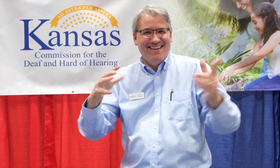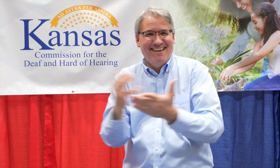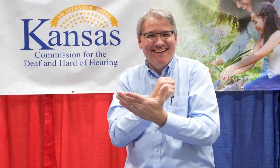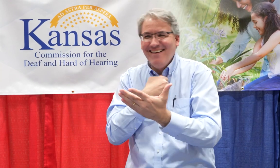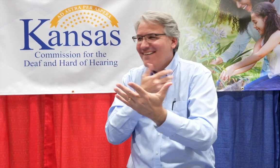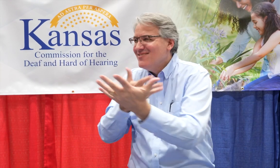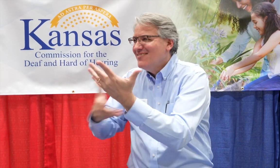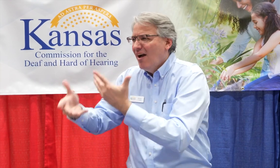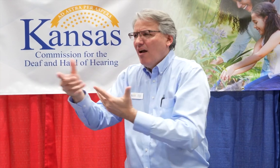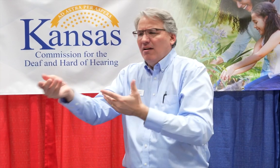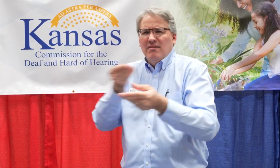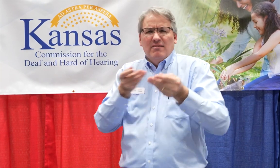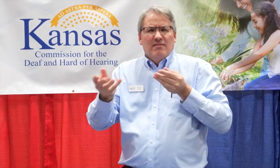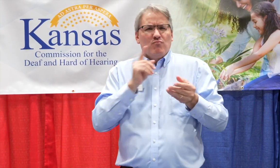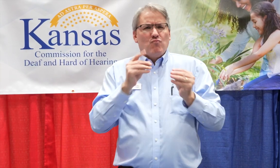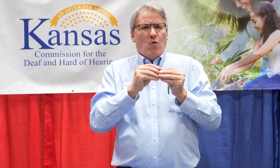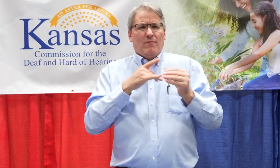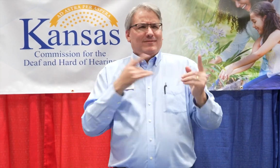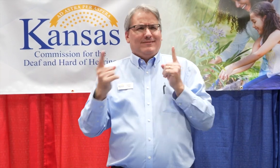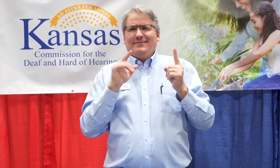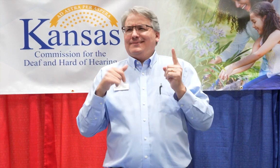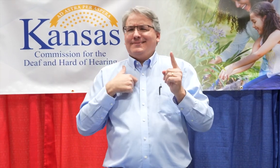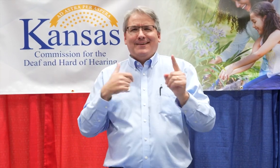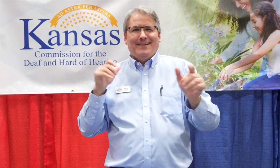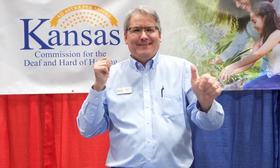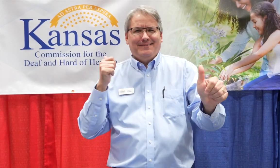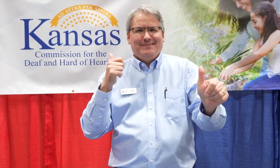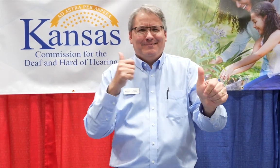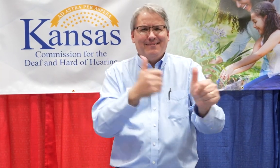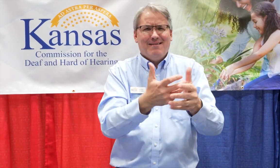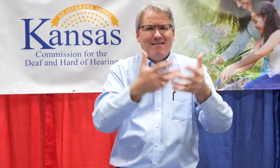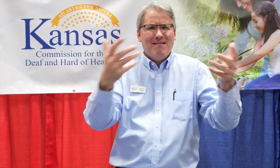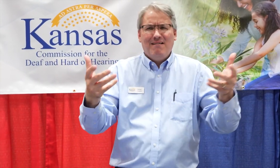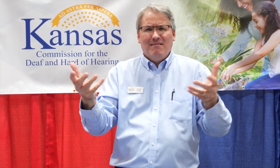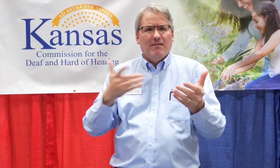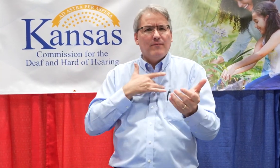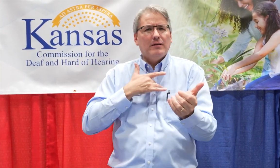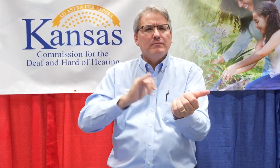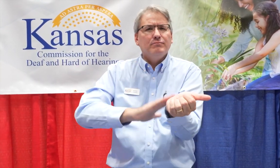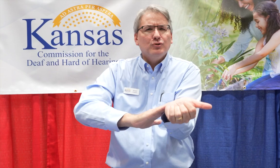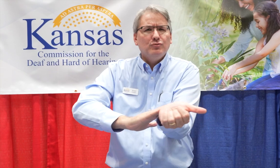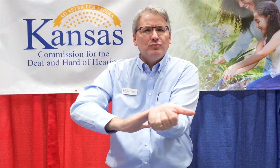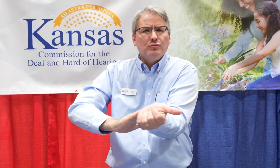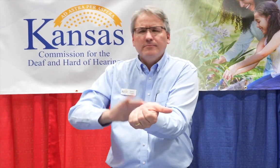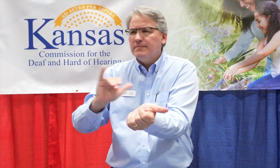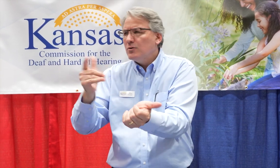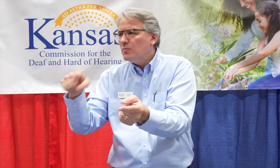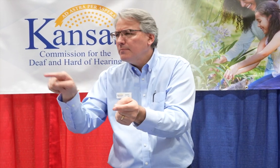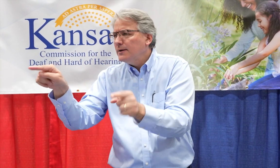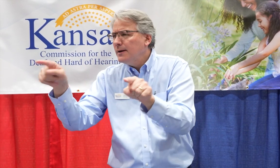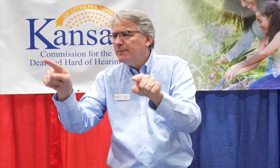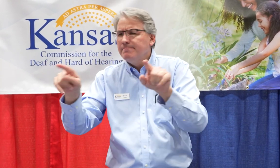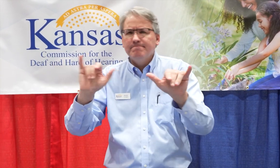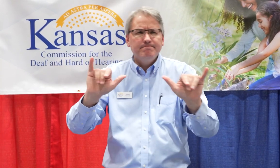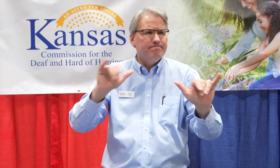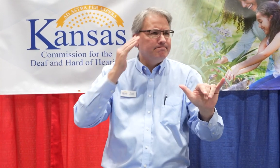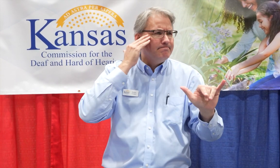I felt like more people came, so I’m trying to catch up, to get a pulse. What’s happening to everyone?